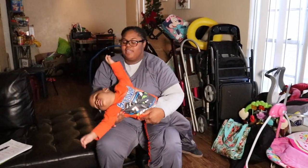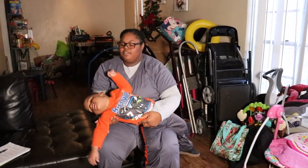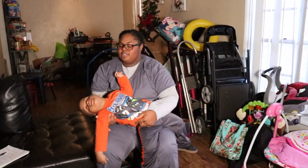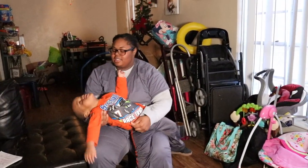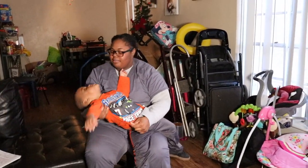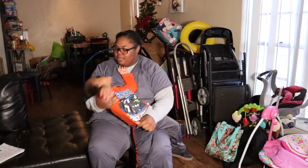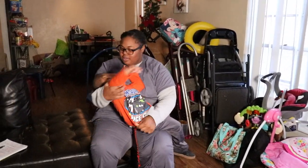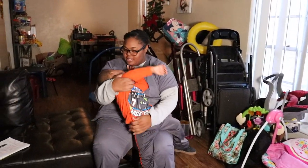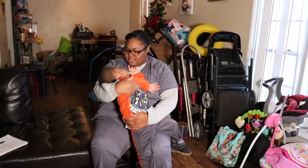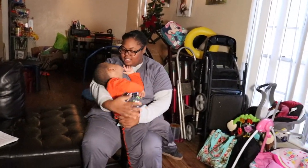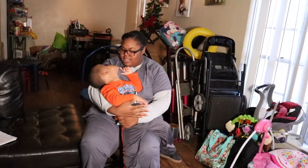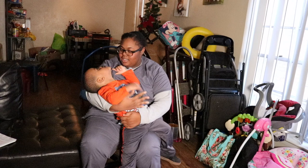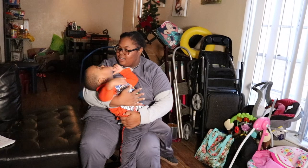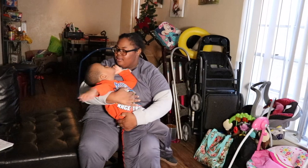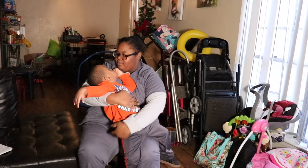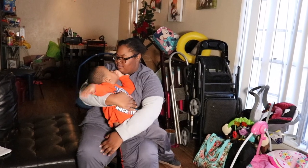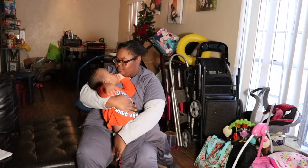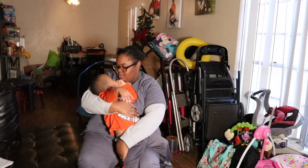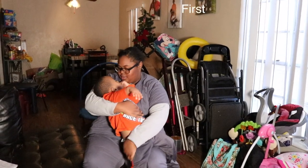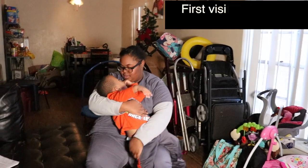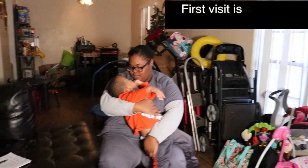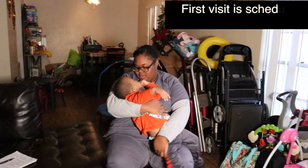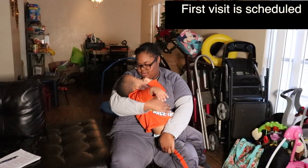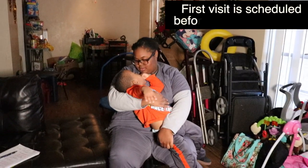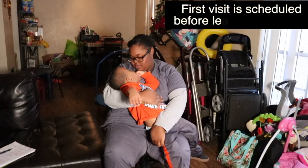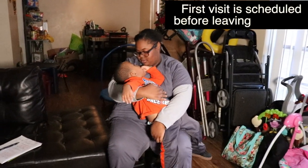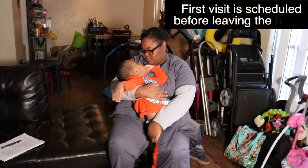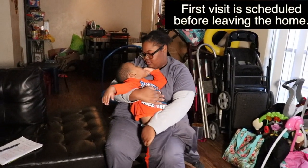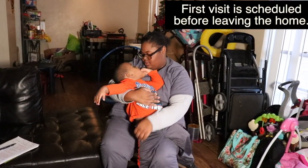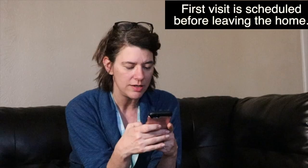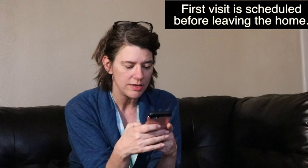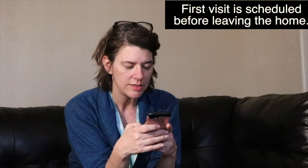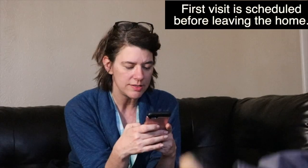Raven to Cayden-If your sleepy go to sleep. Gwenn-Let's see if we can get a day locked down.